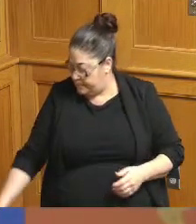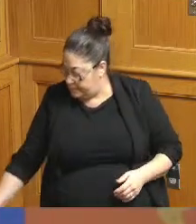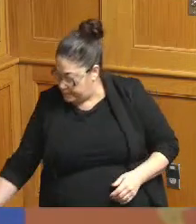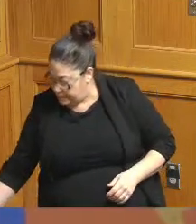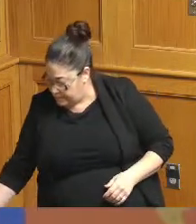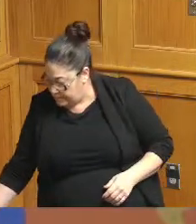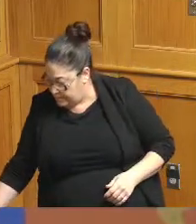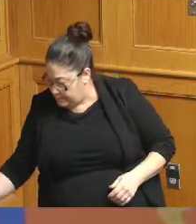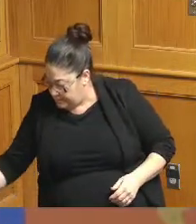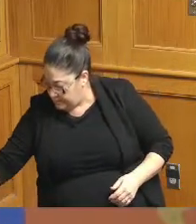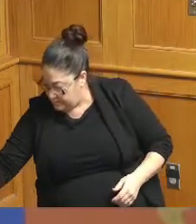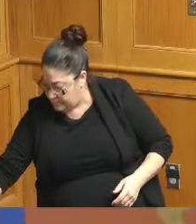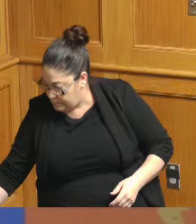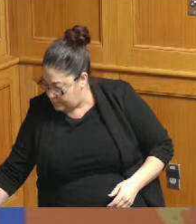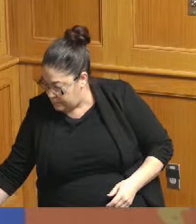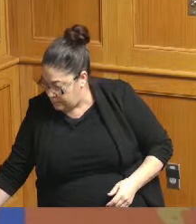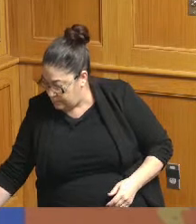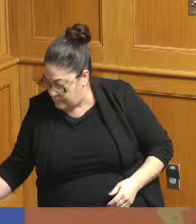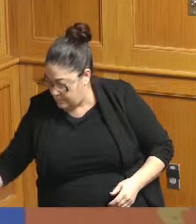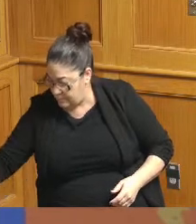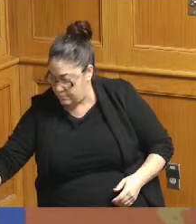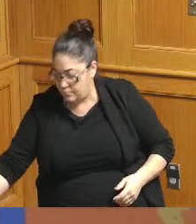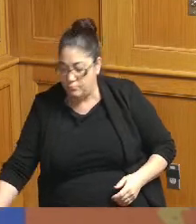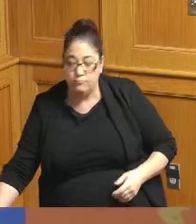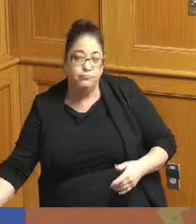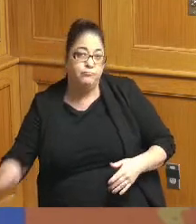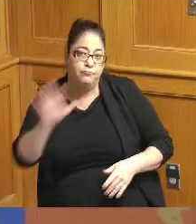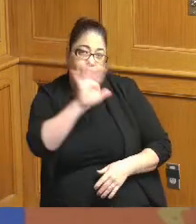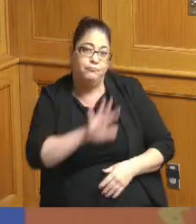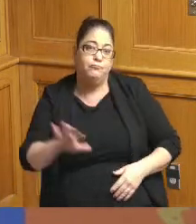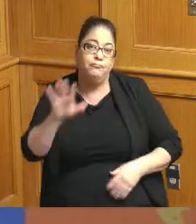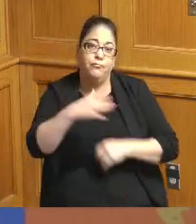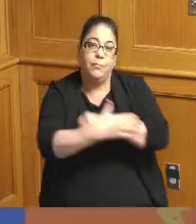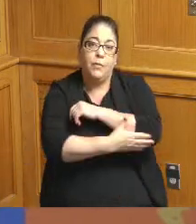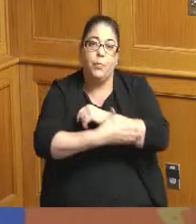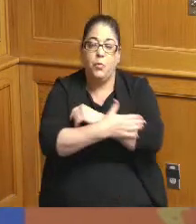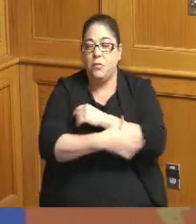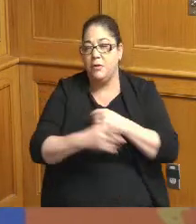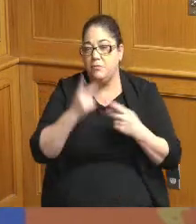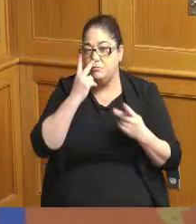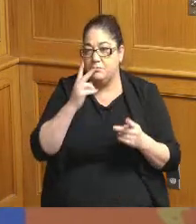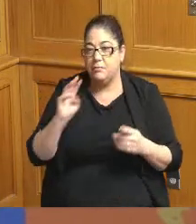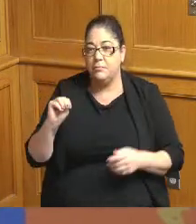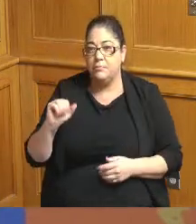see really no increases geographically throughout our community we see a couple areas a little bit